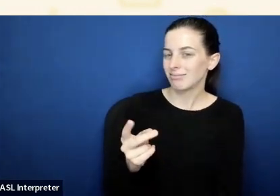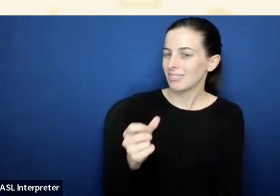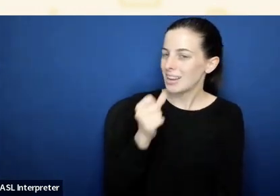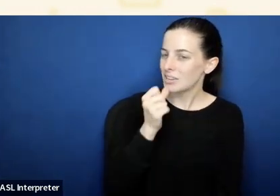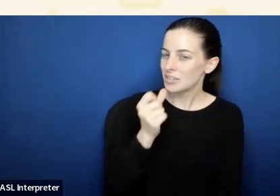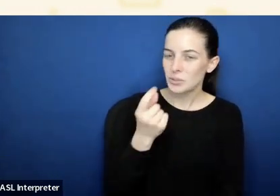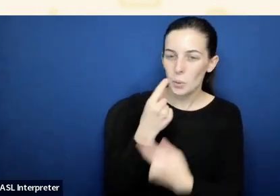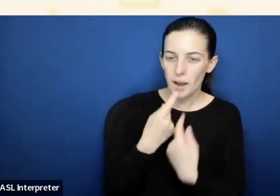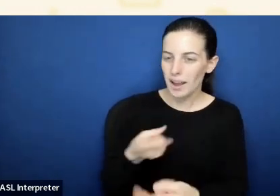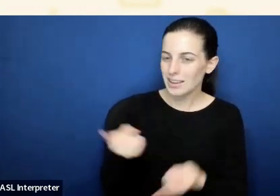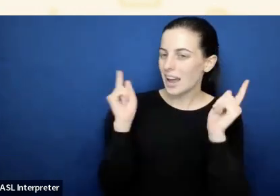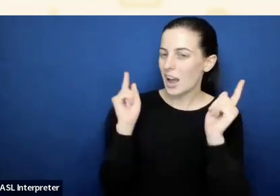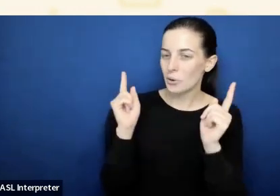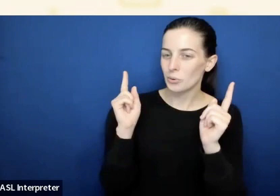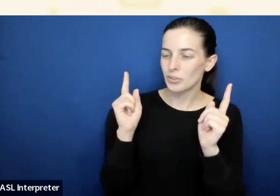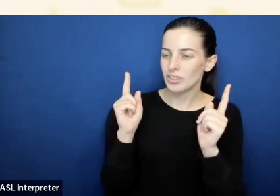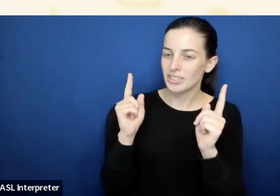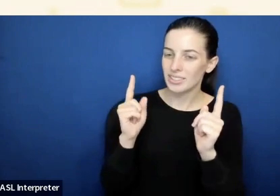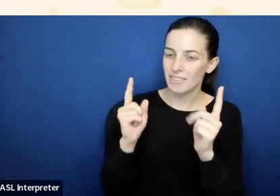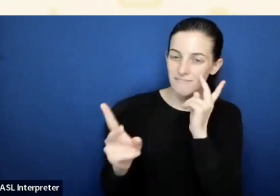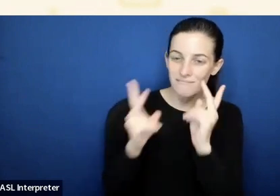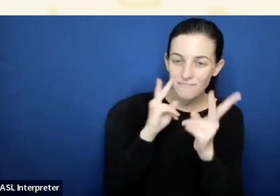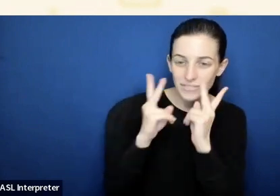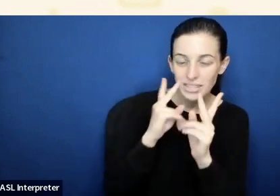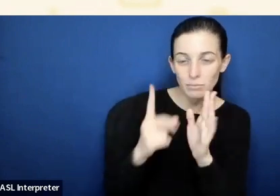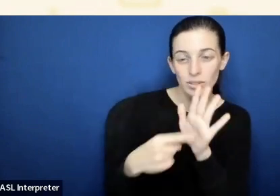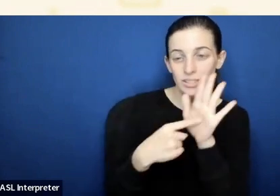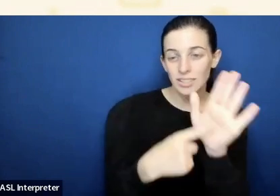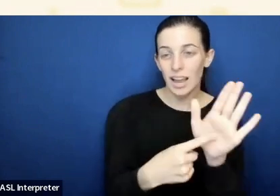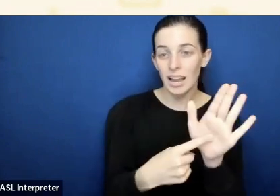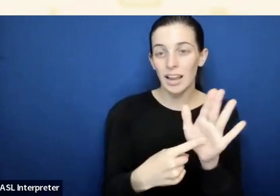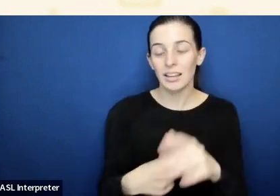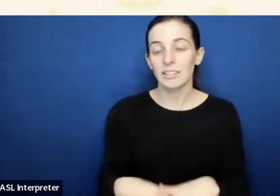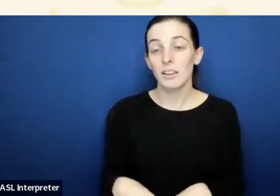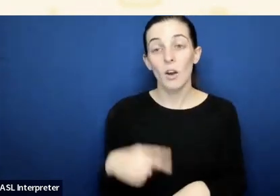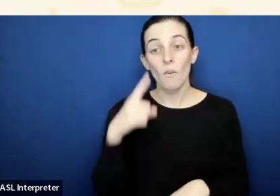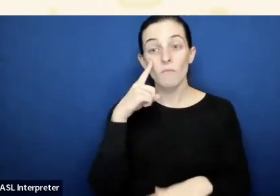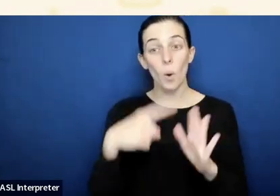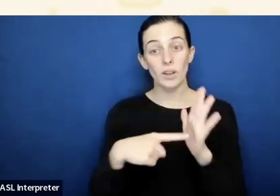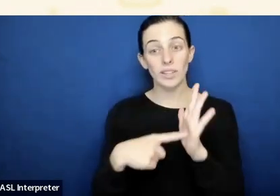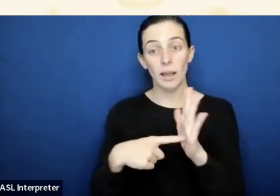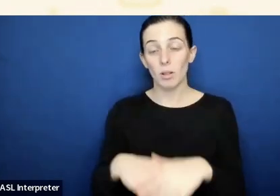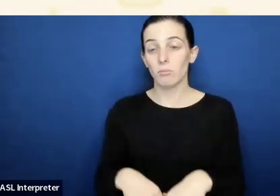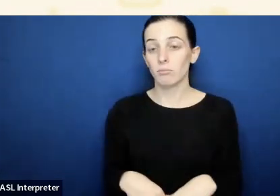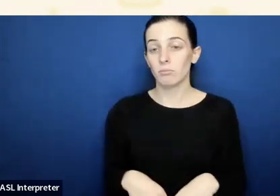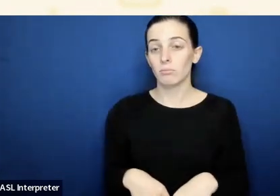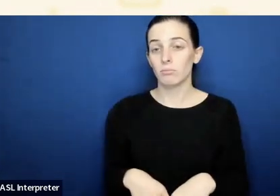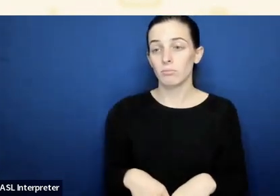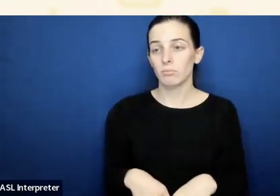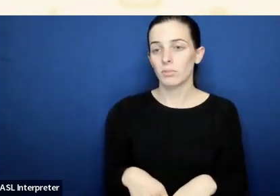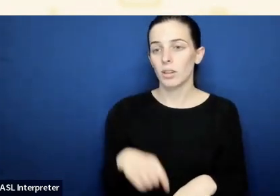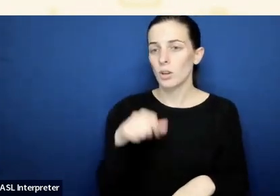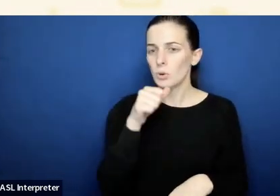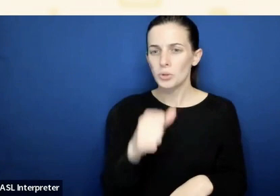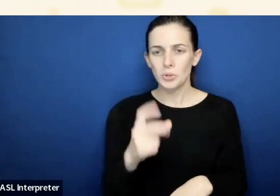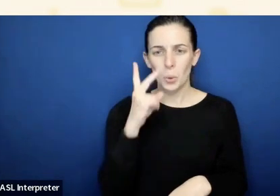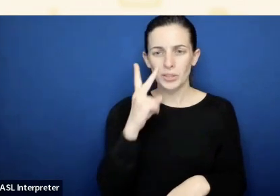with visible signs. Like, you don't see any crutches or a wheelchair.